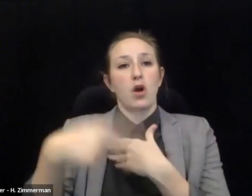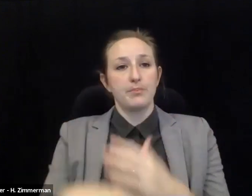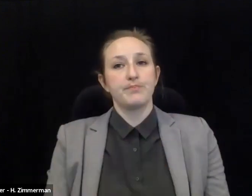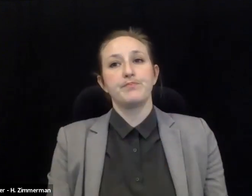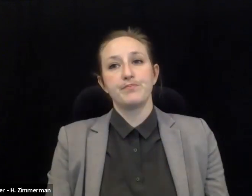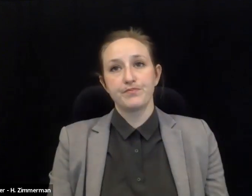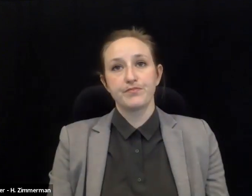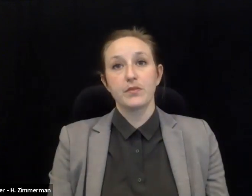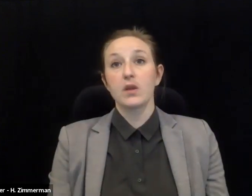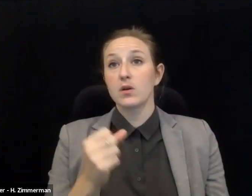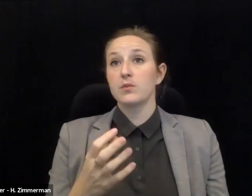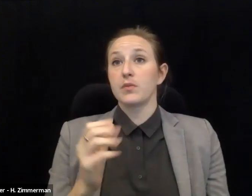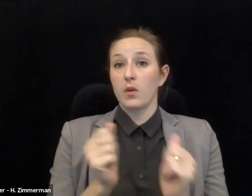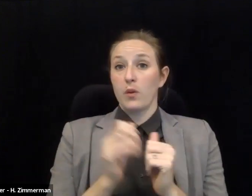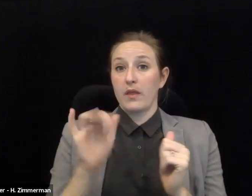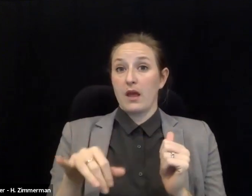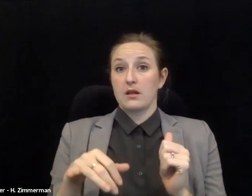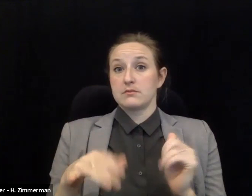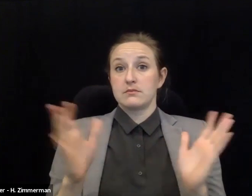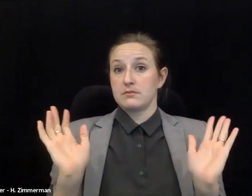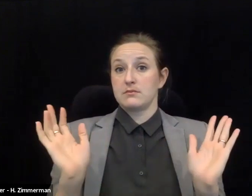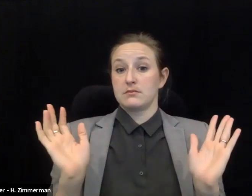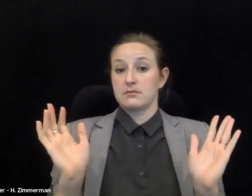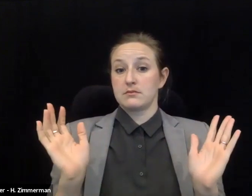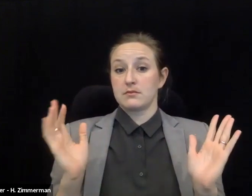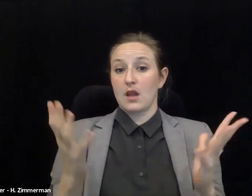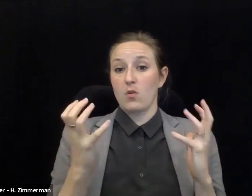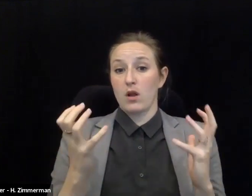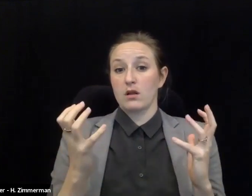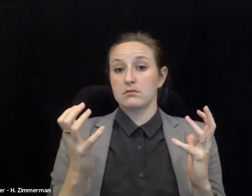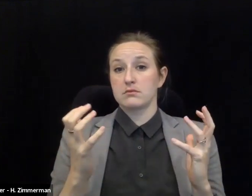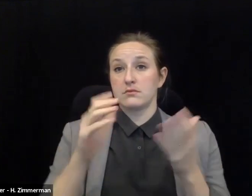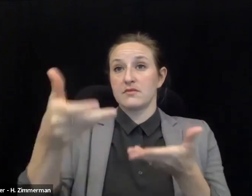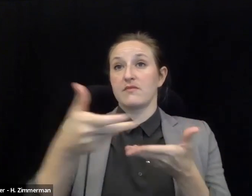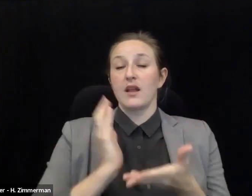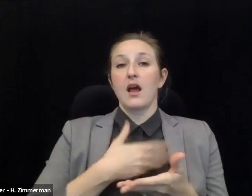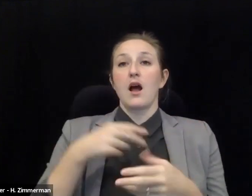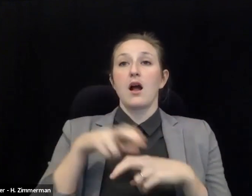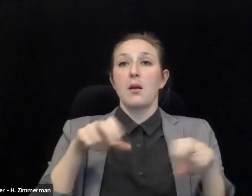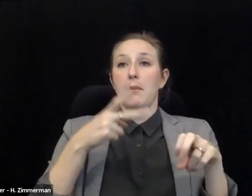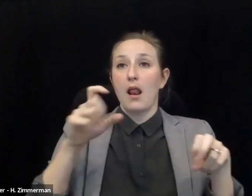So without any further ado, I'd like to invite our panelists to just to, just please